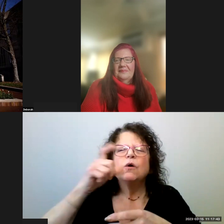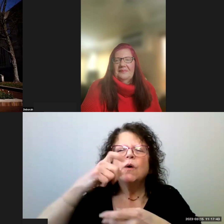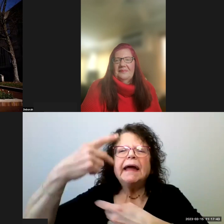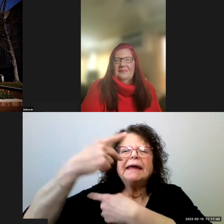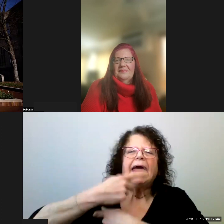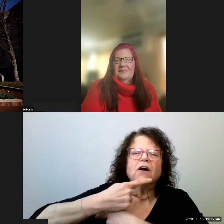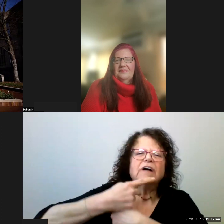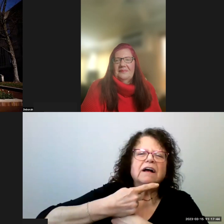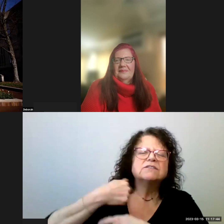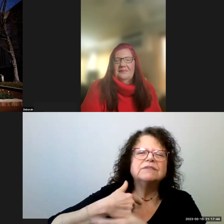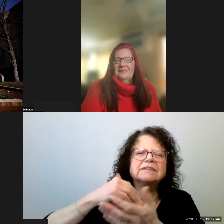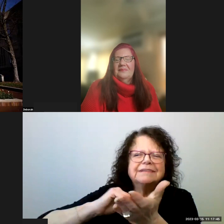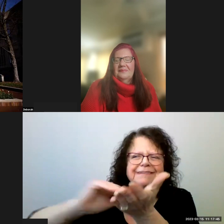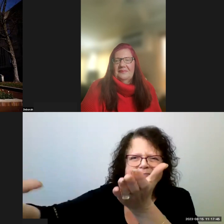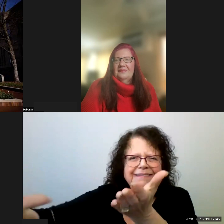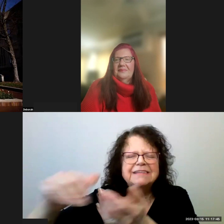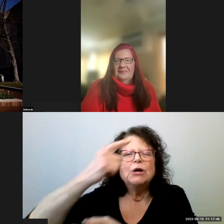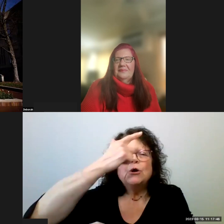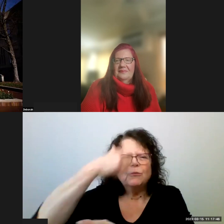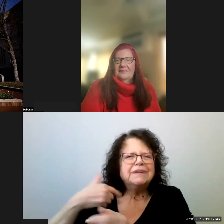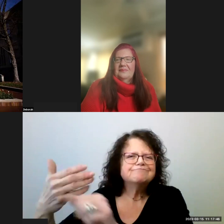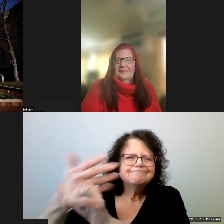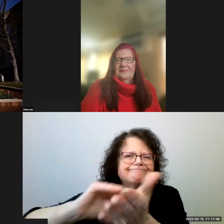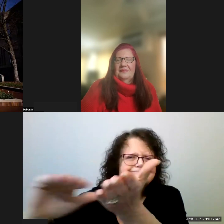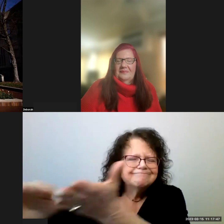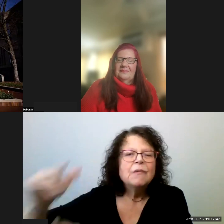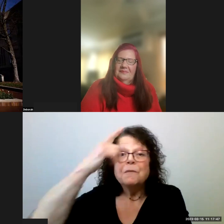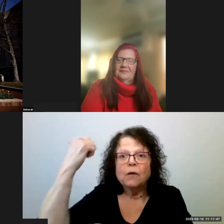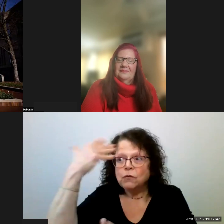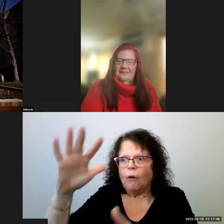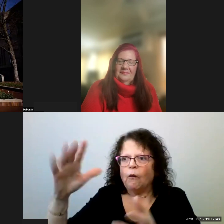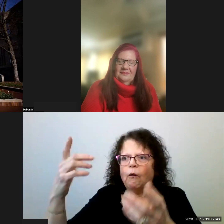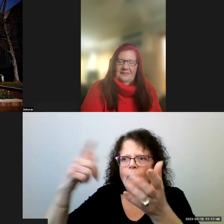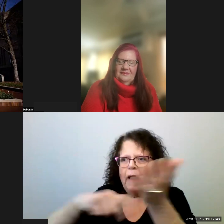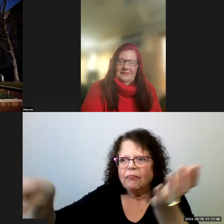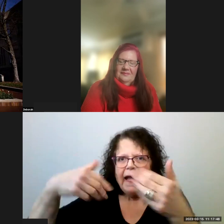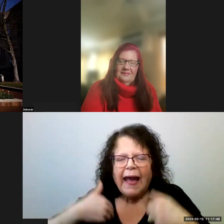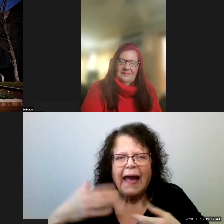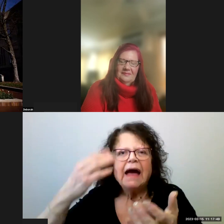from before they got to you. I taught myself while my mother and son was